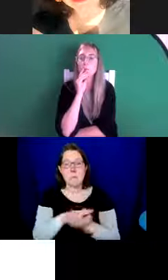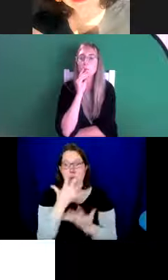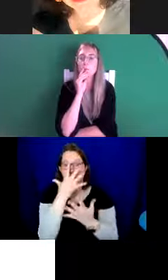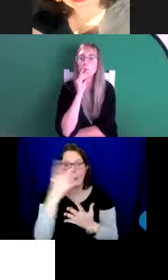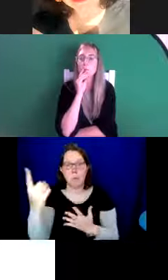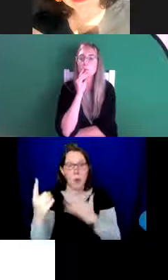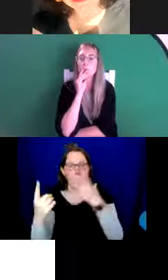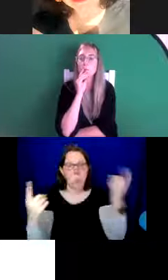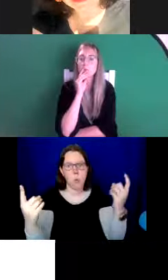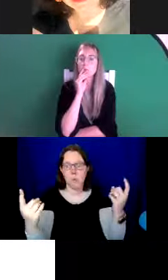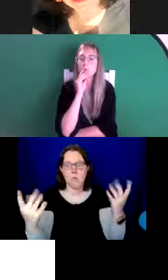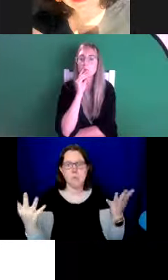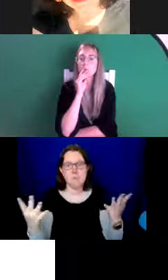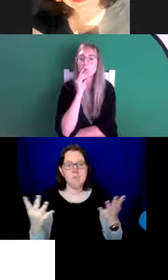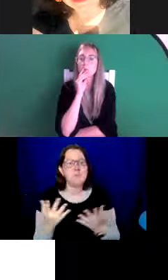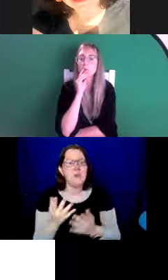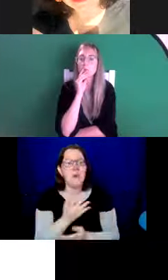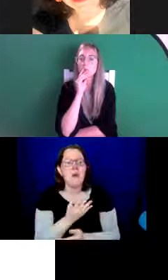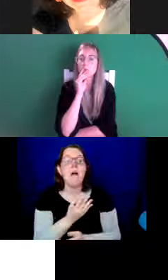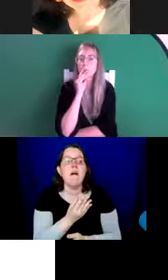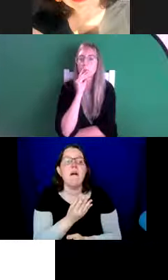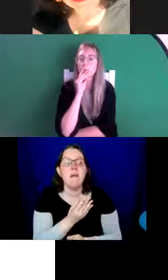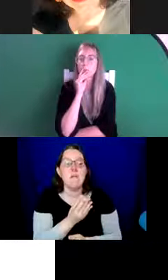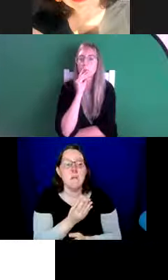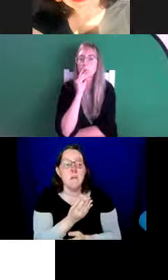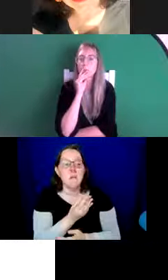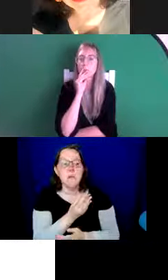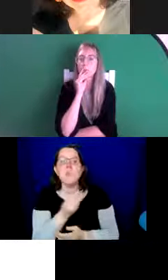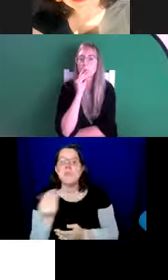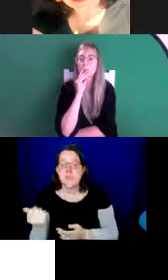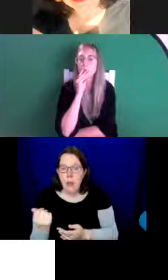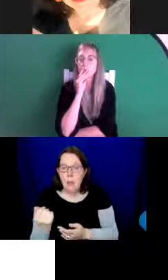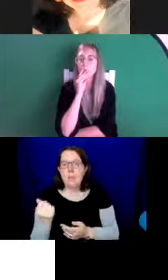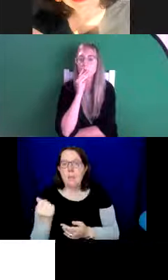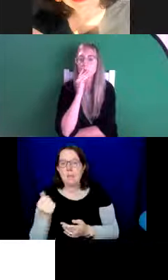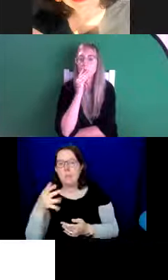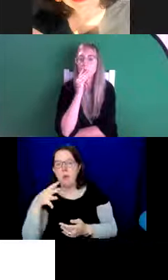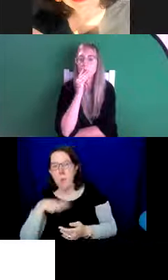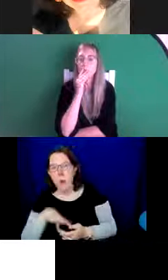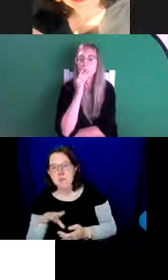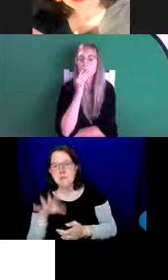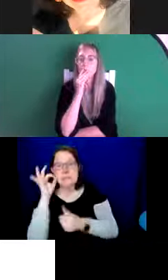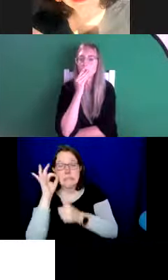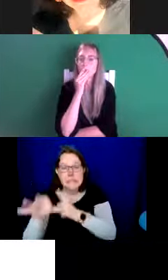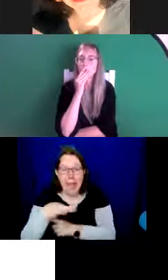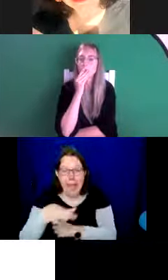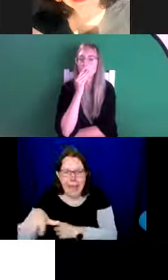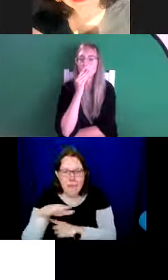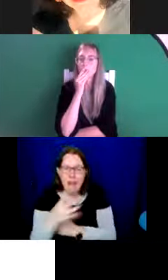third choice or site specific we would check that the application meets the criteria so